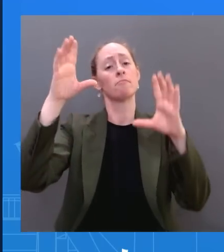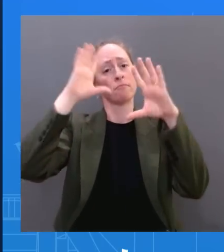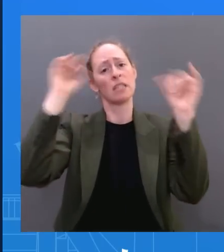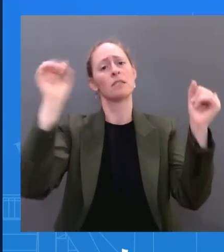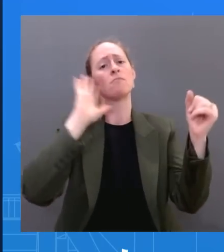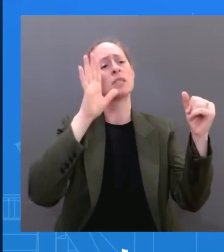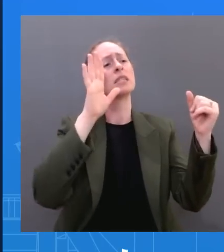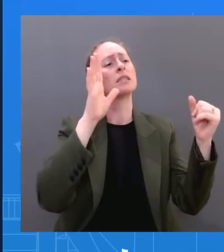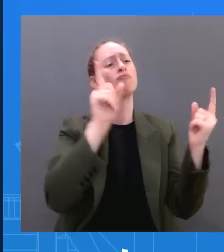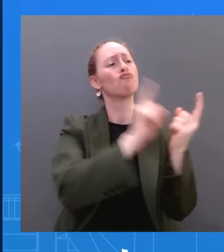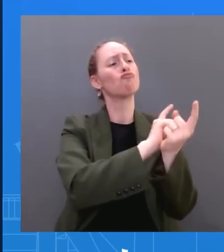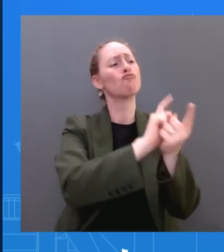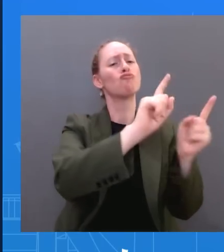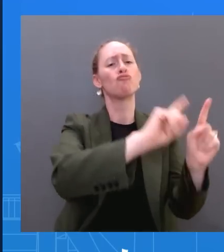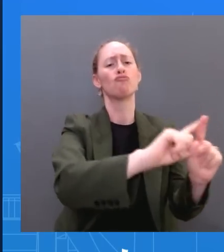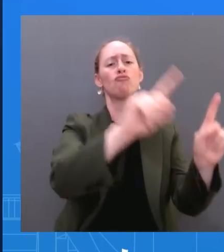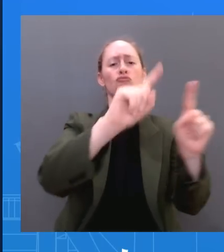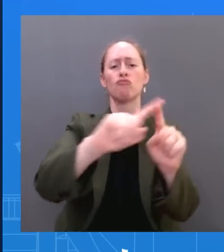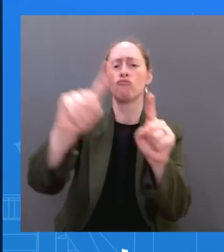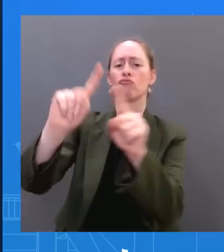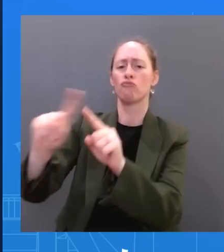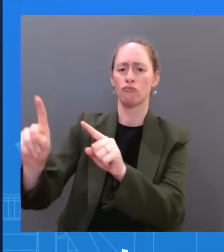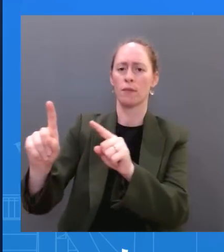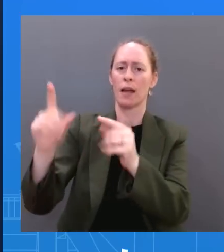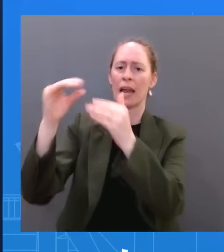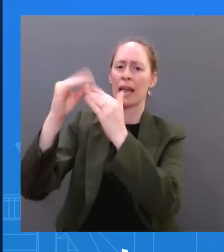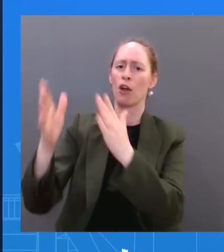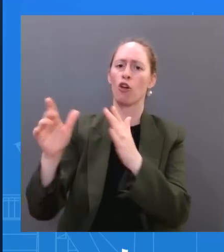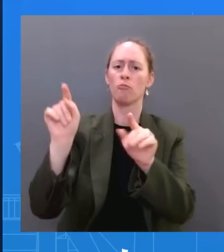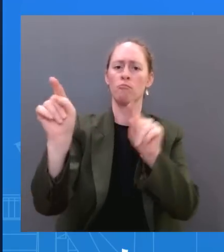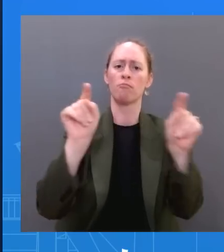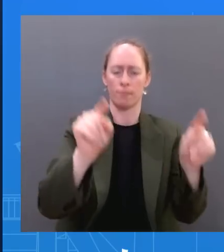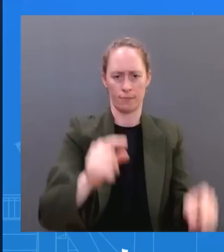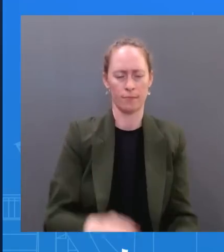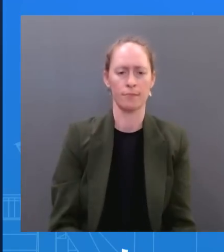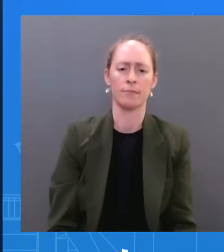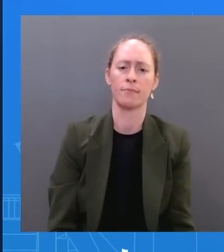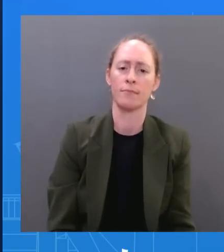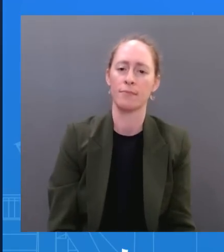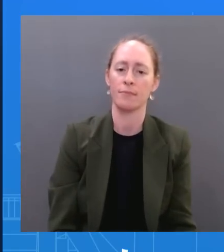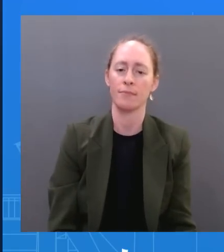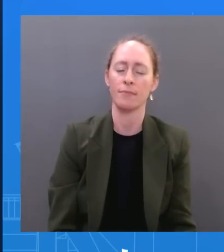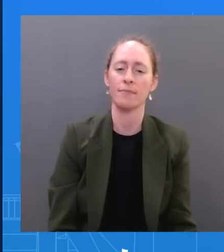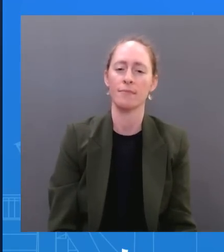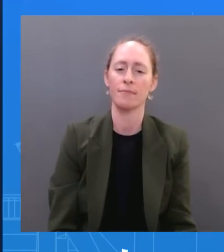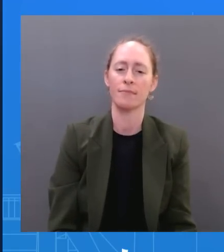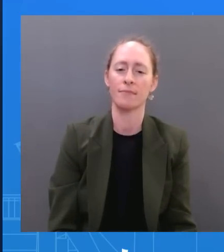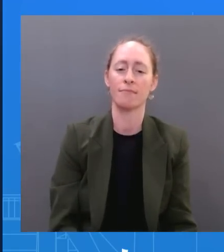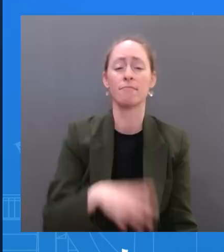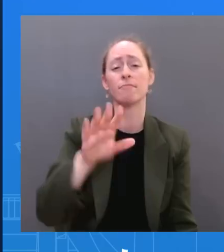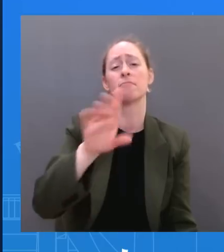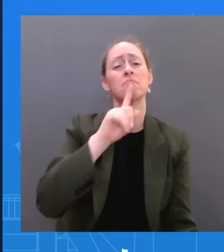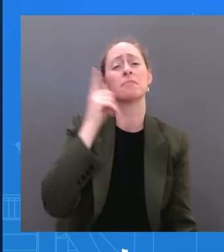this President and previous presidents have wanted to display that the relationship between the United States and Israel transcends politics.